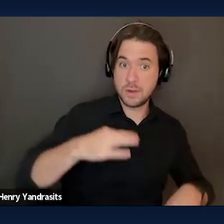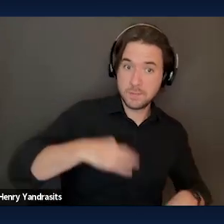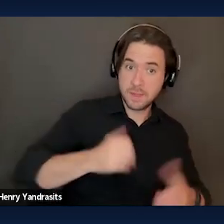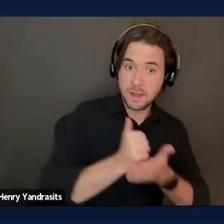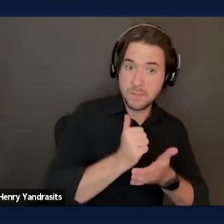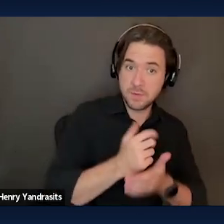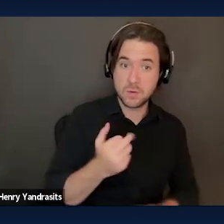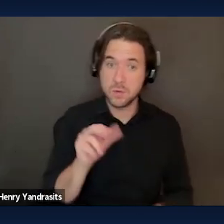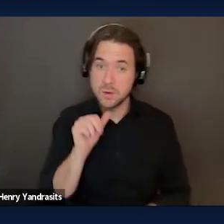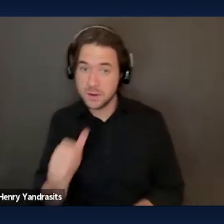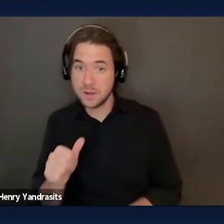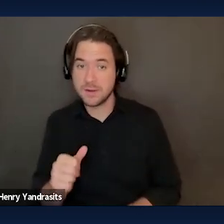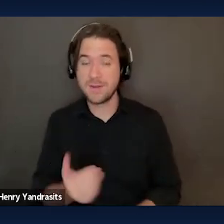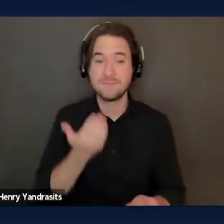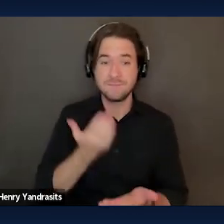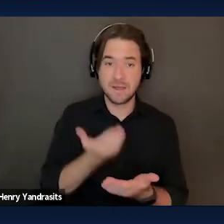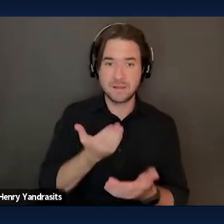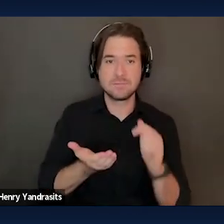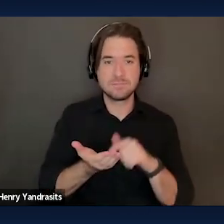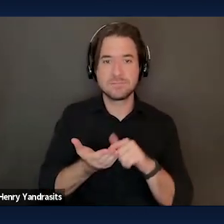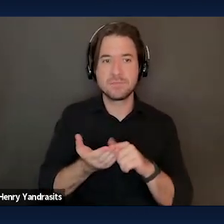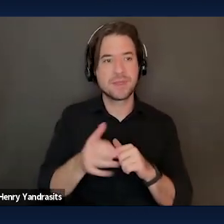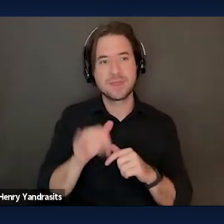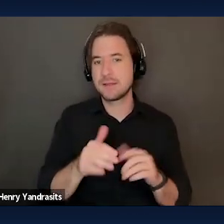Um, and the validation is as iterative as the process.